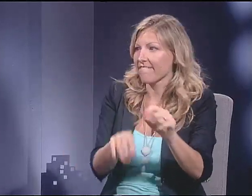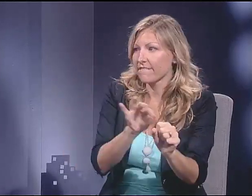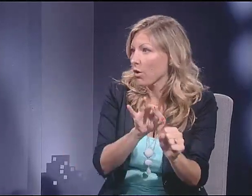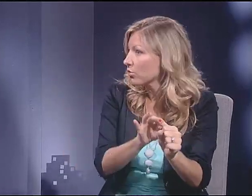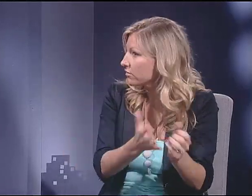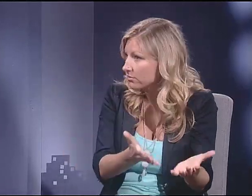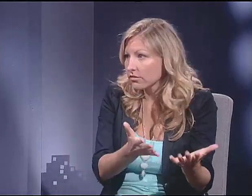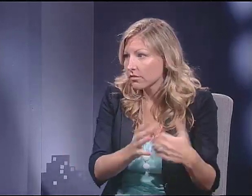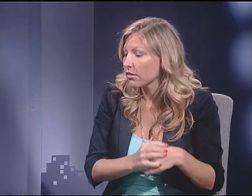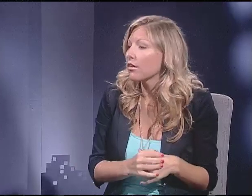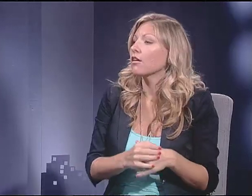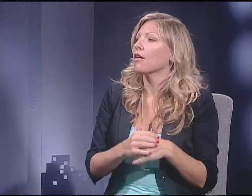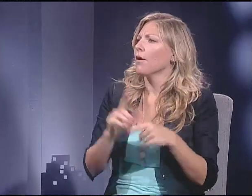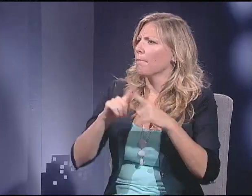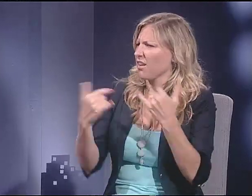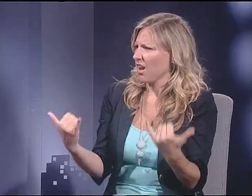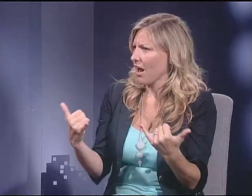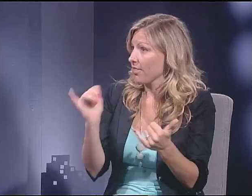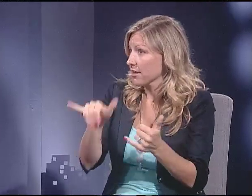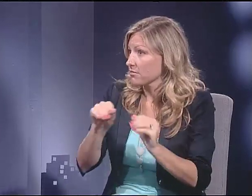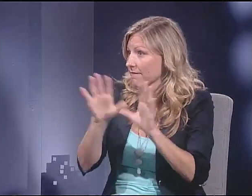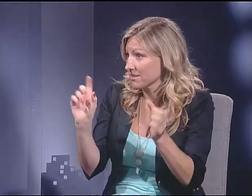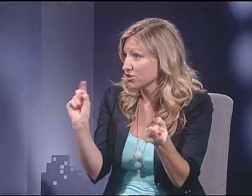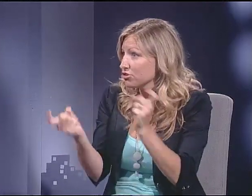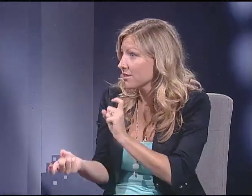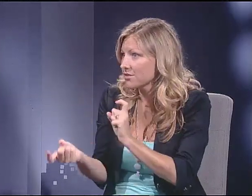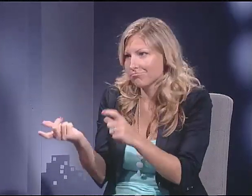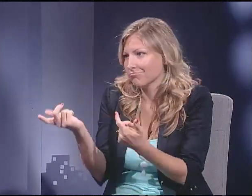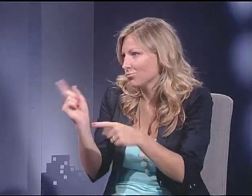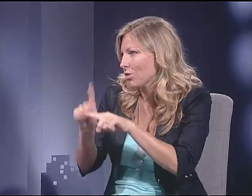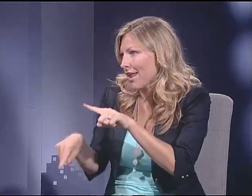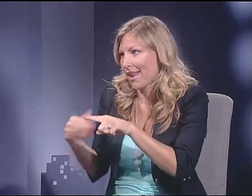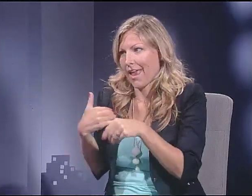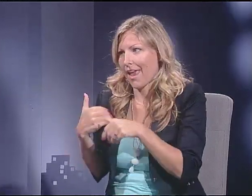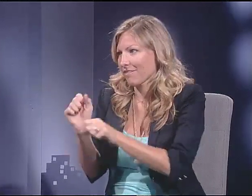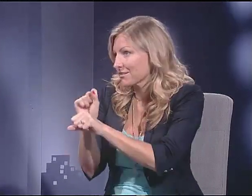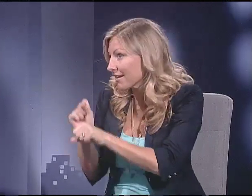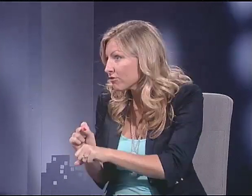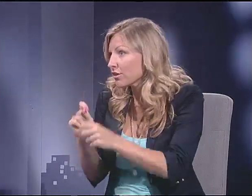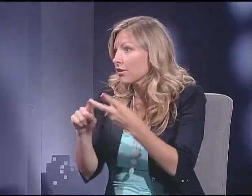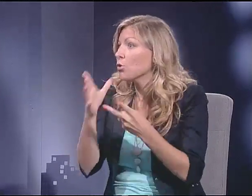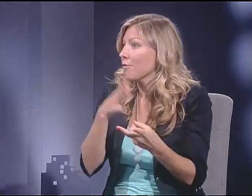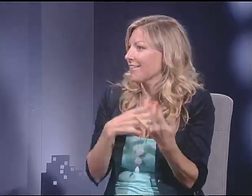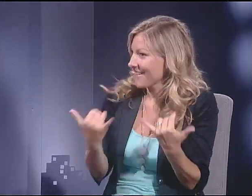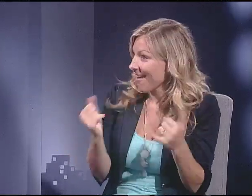We had that right and women did not have the right to vote and obviously that is both changed.